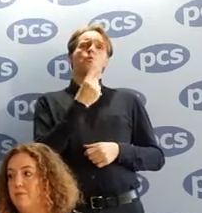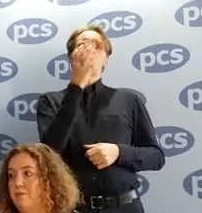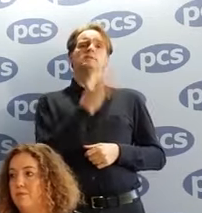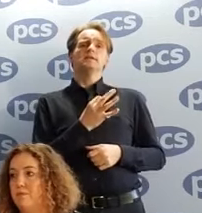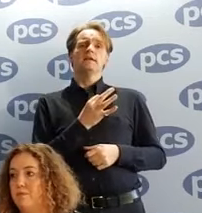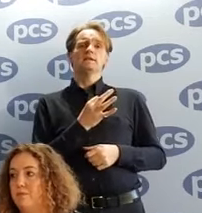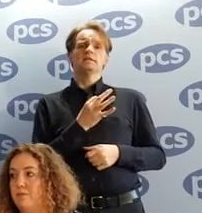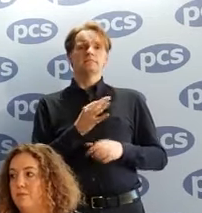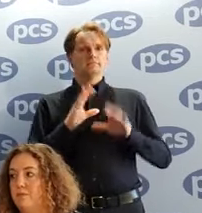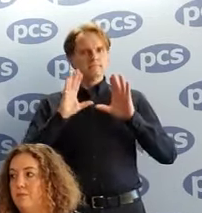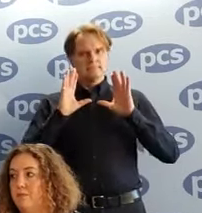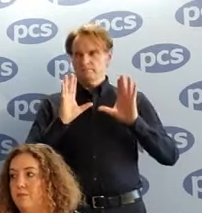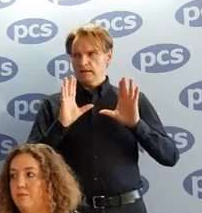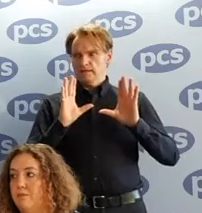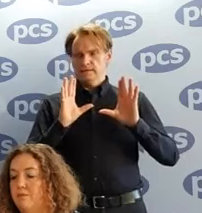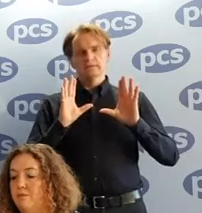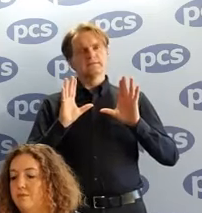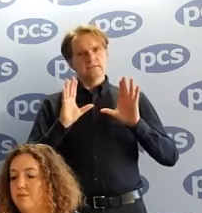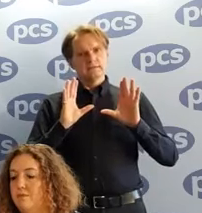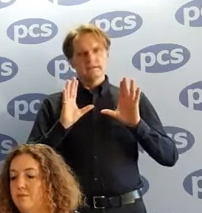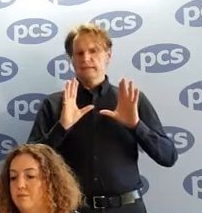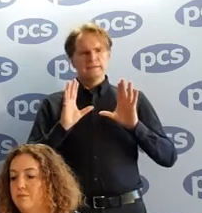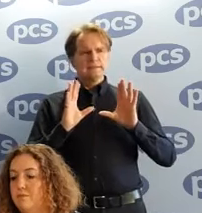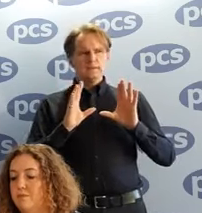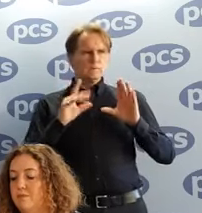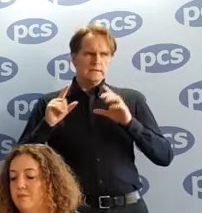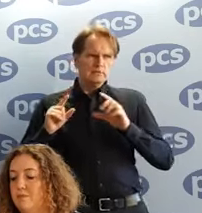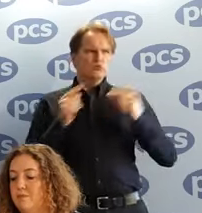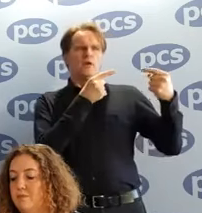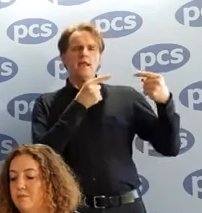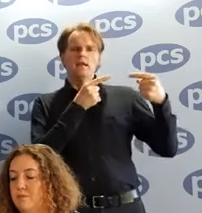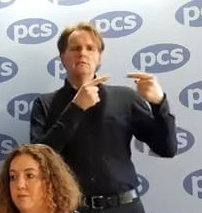unchallenged it would be such an outrage that they would think they could get